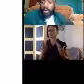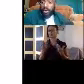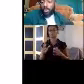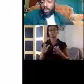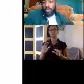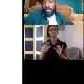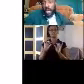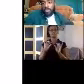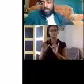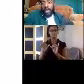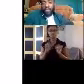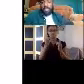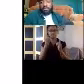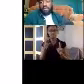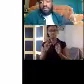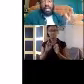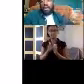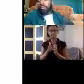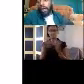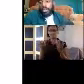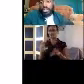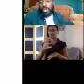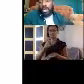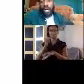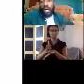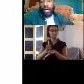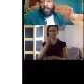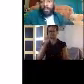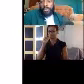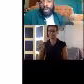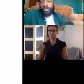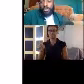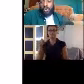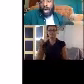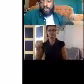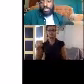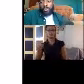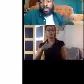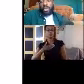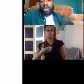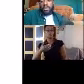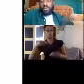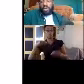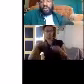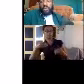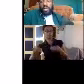not willing to adapt that, that to me is very much. So you have to still play sort of the